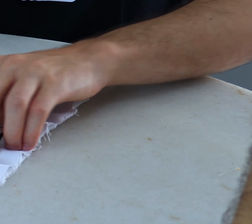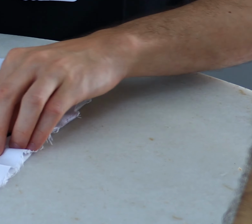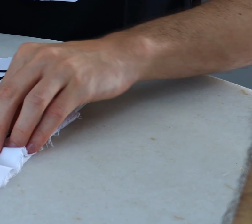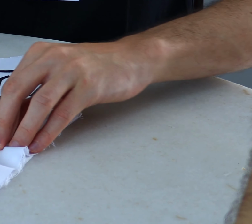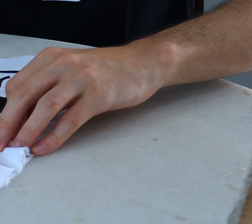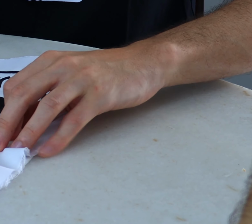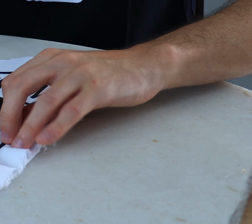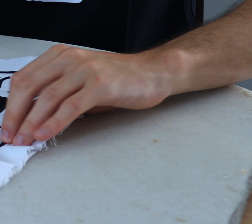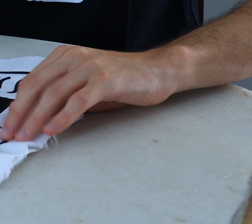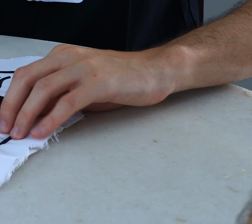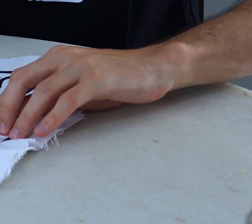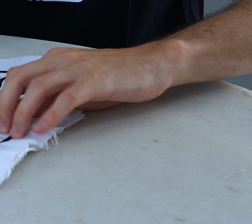[Audio description]